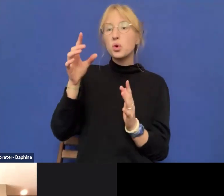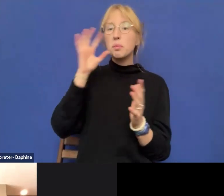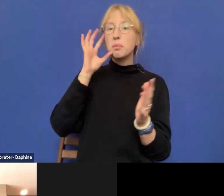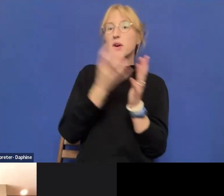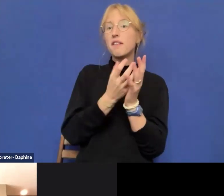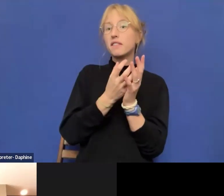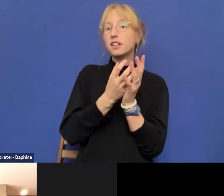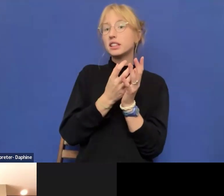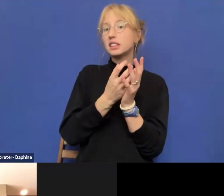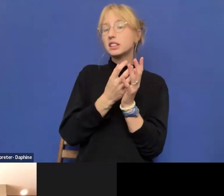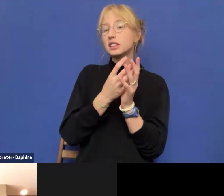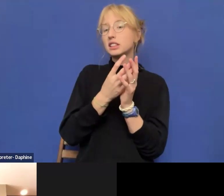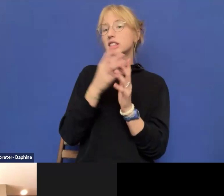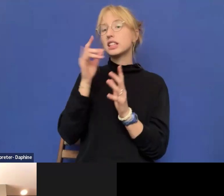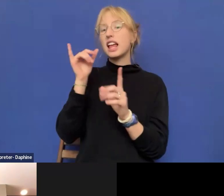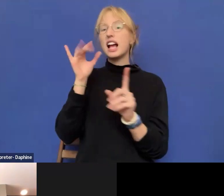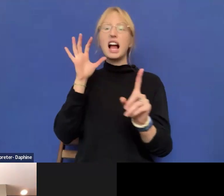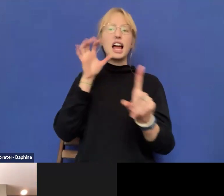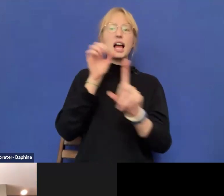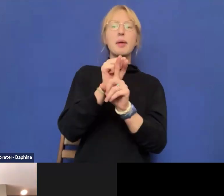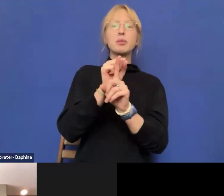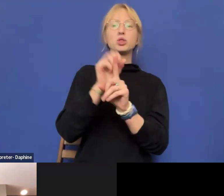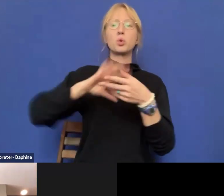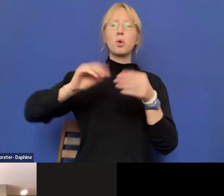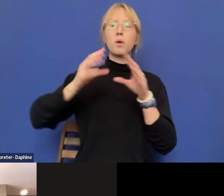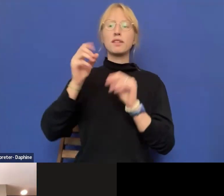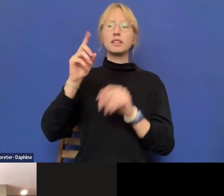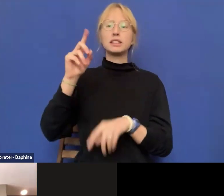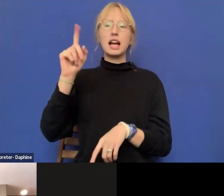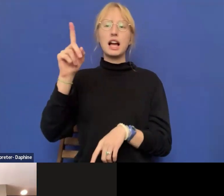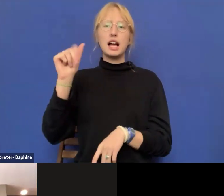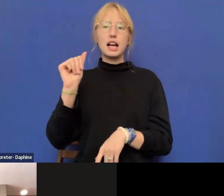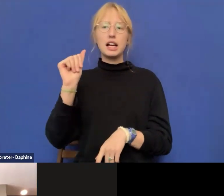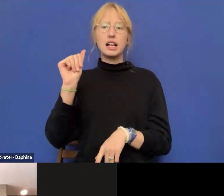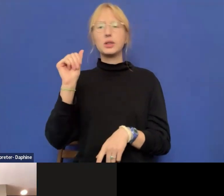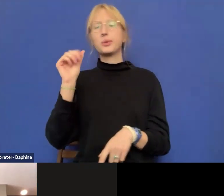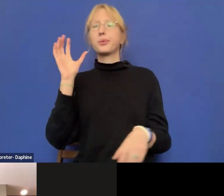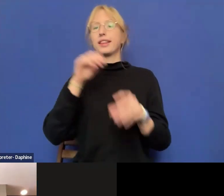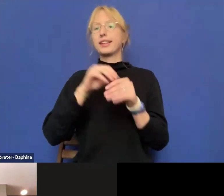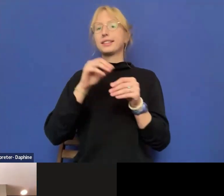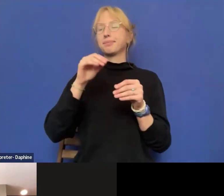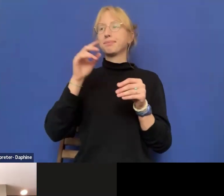qualitative data in the form of let's say some bubbles. Were